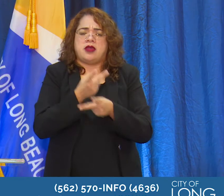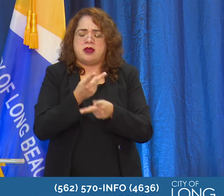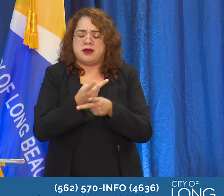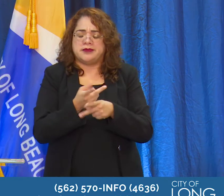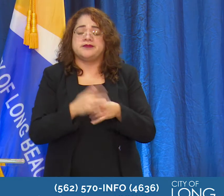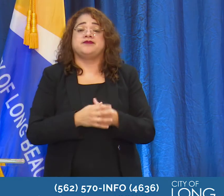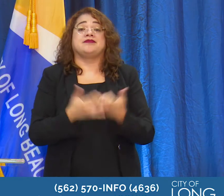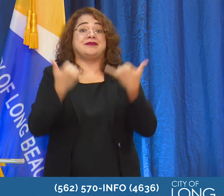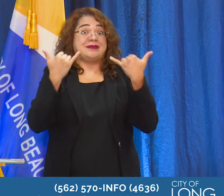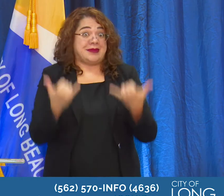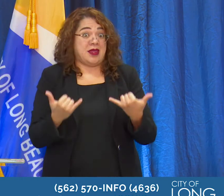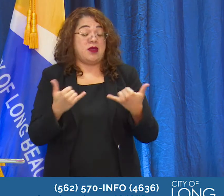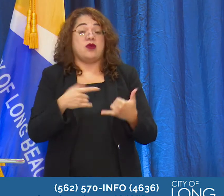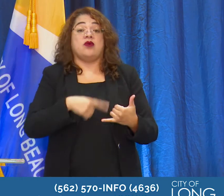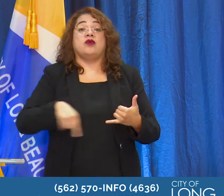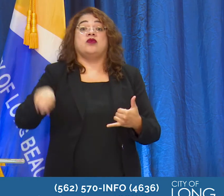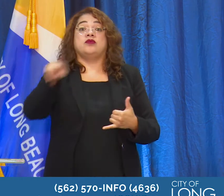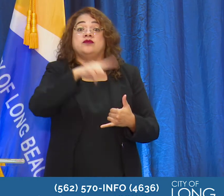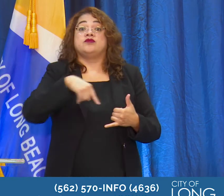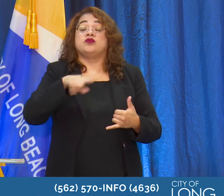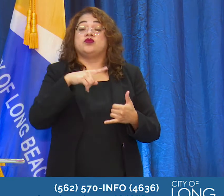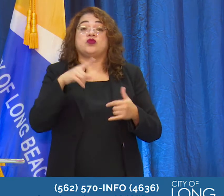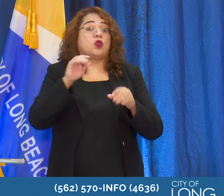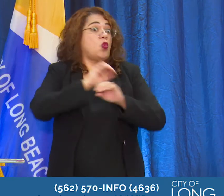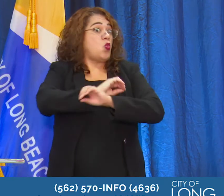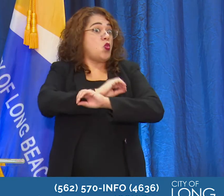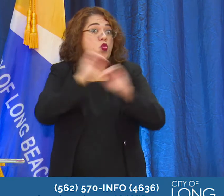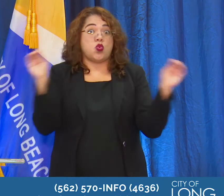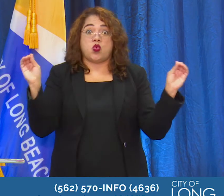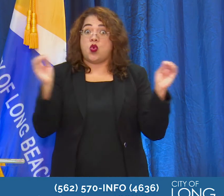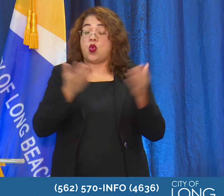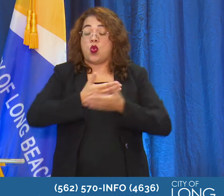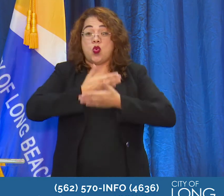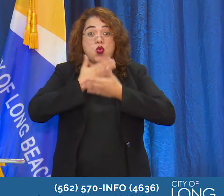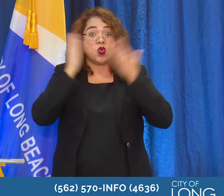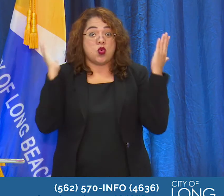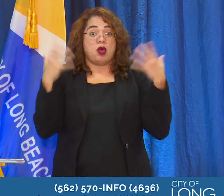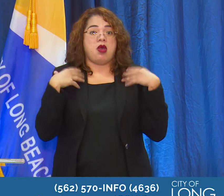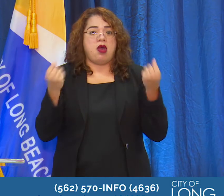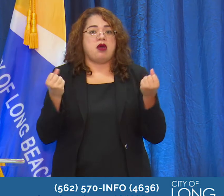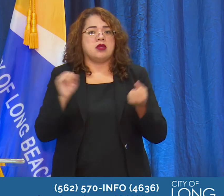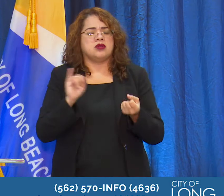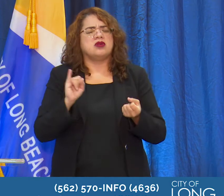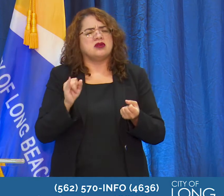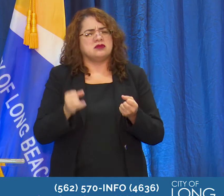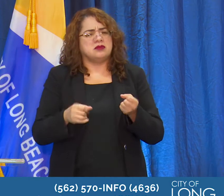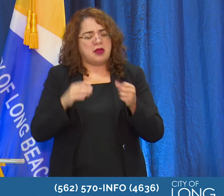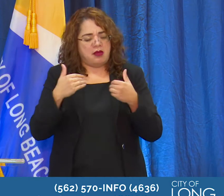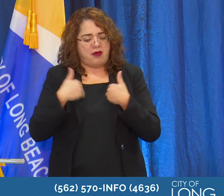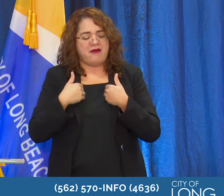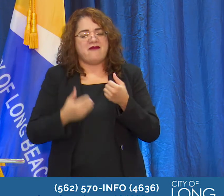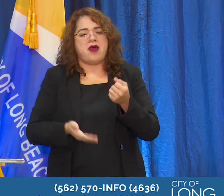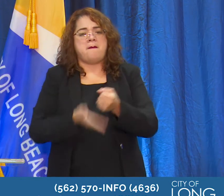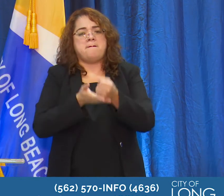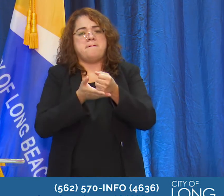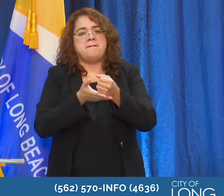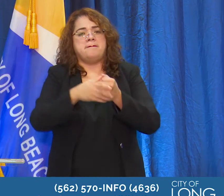who may find themselves without health coverage during this time, help is available. Depending on your income